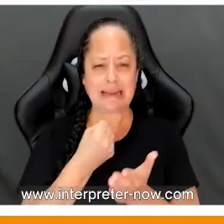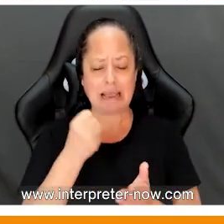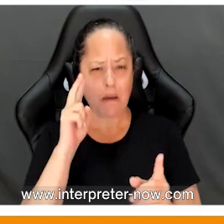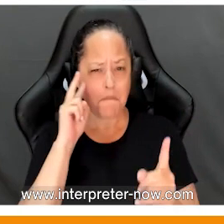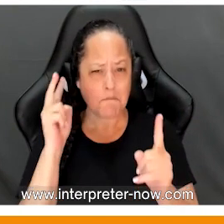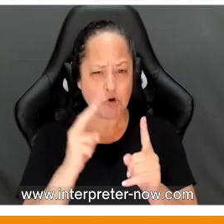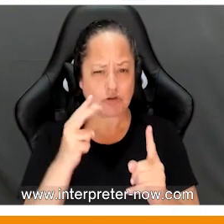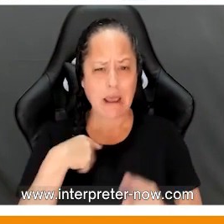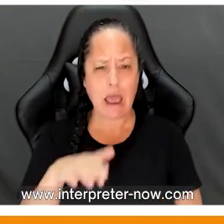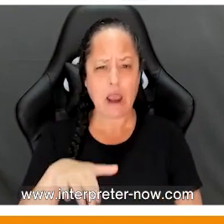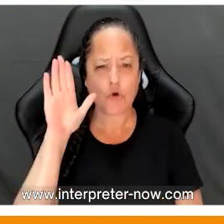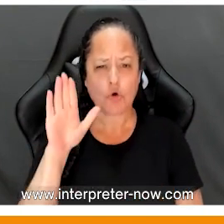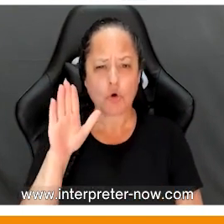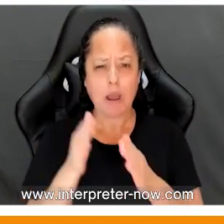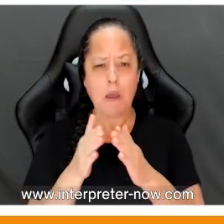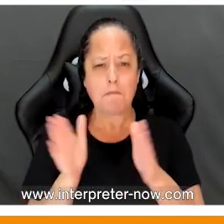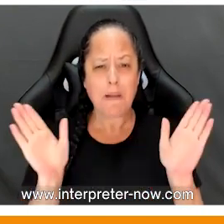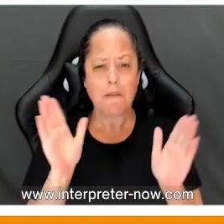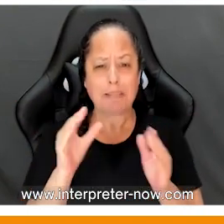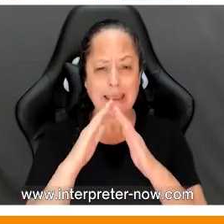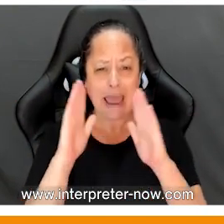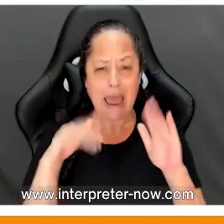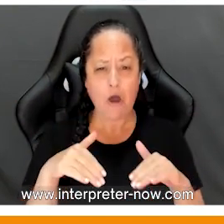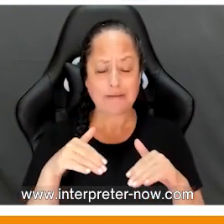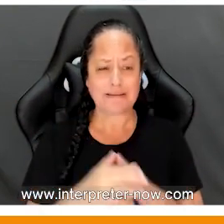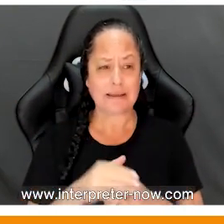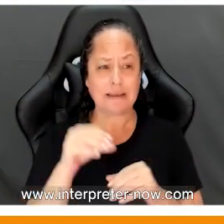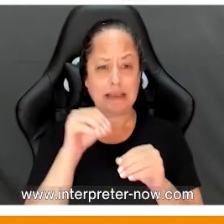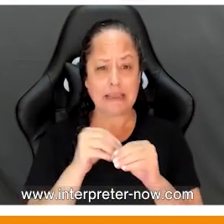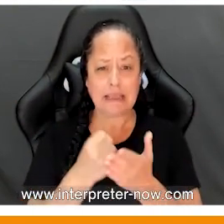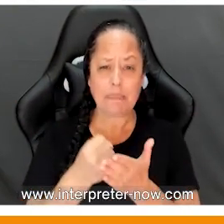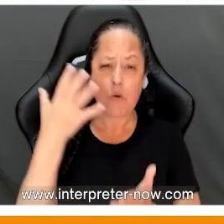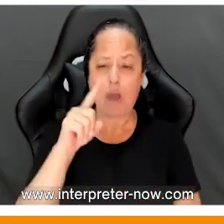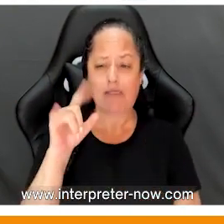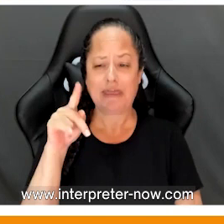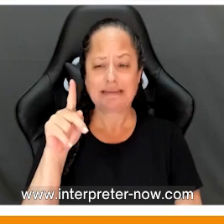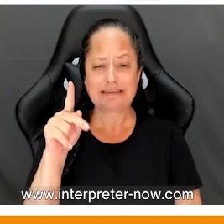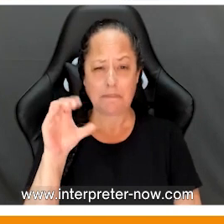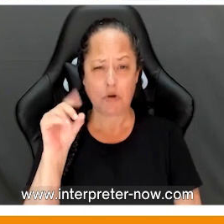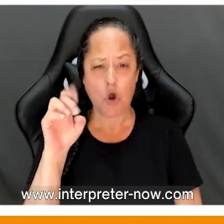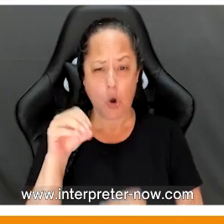To give you perspective, I grew up in public housing, but in one of the wealthiest zip